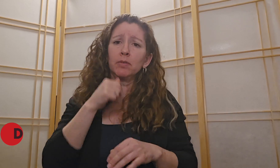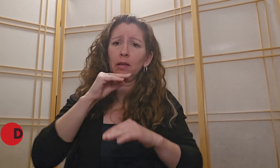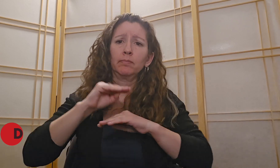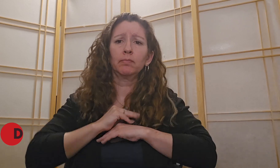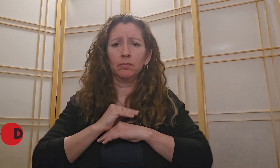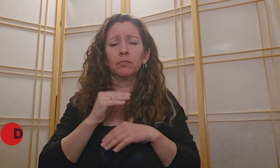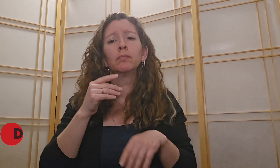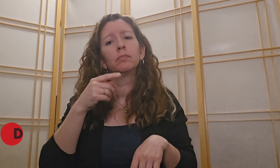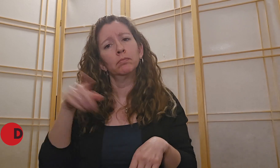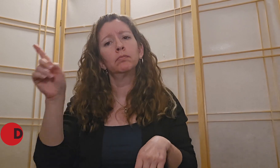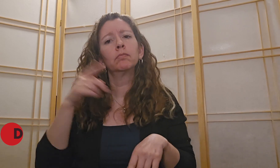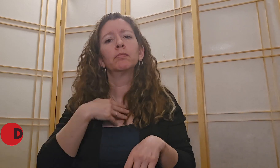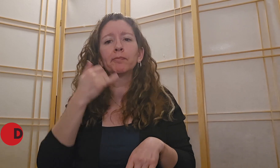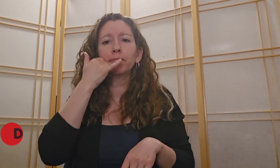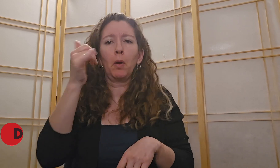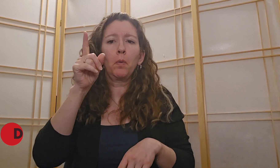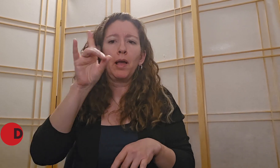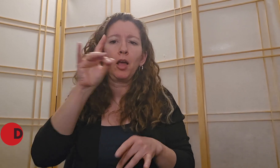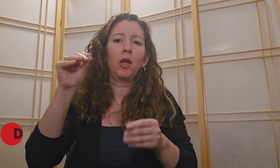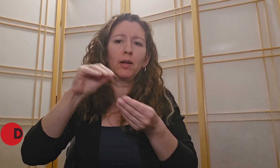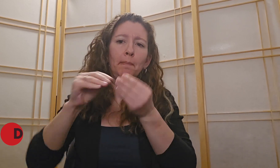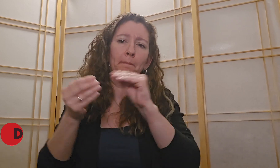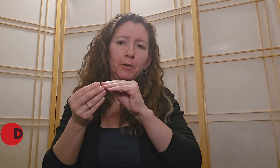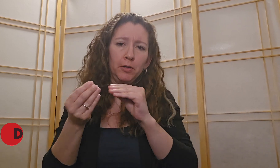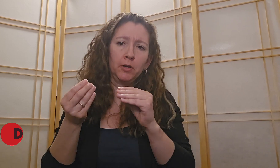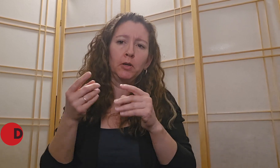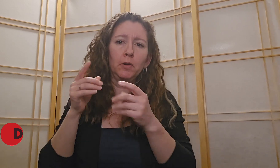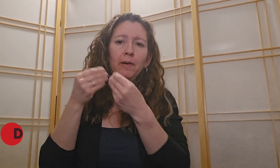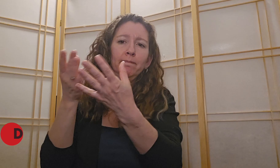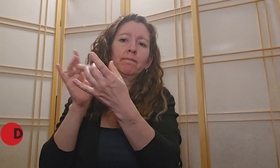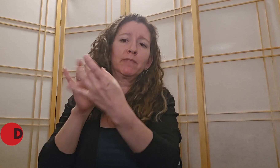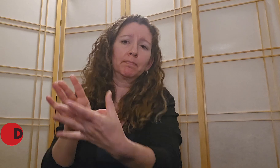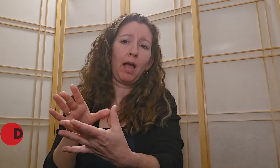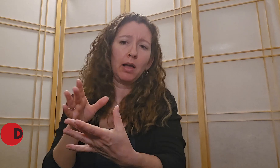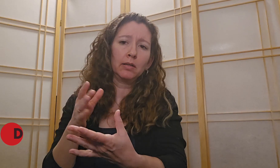I wasn't satisfied with this, I could call their 1-800 number to give feedback.